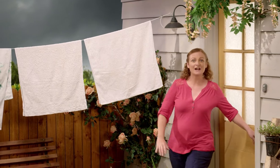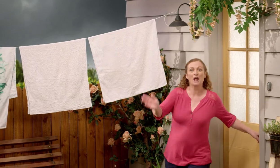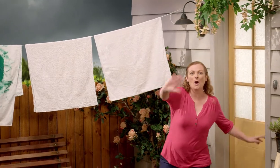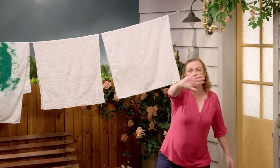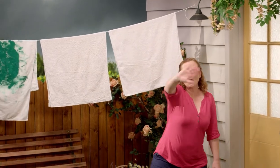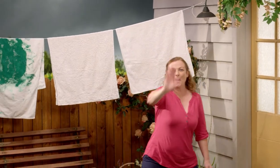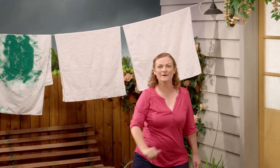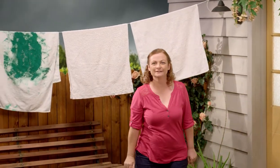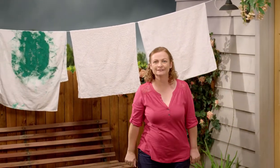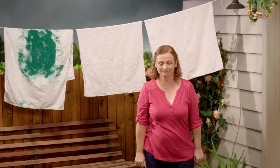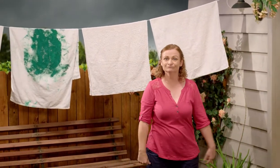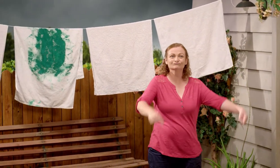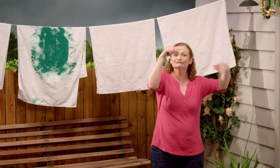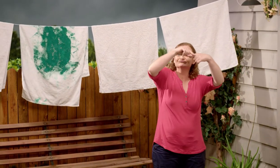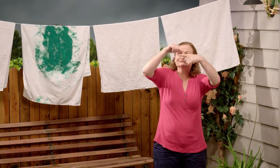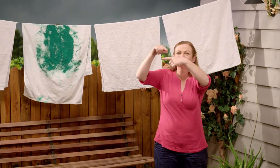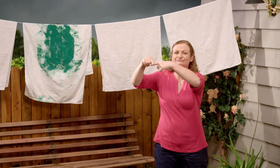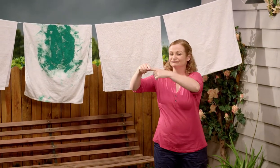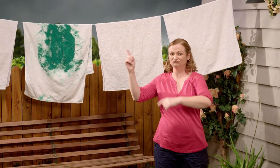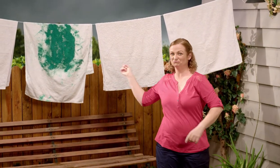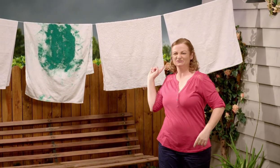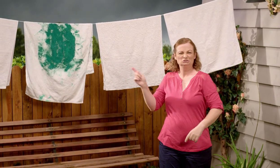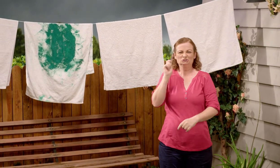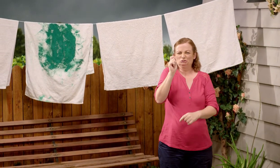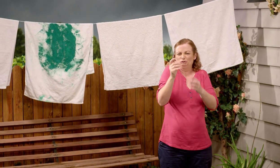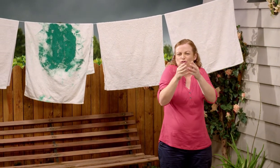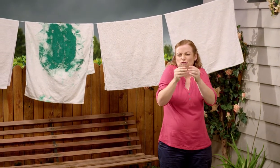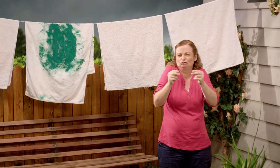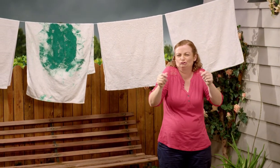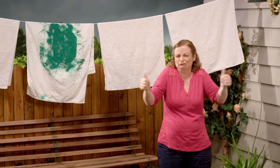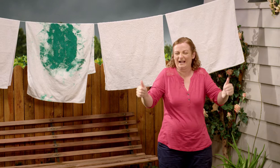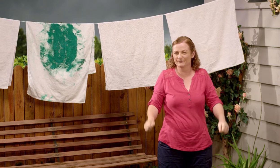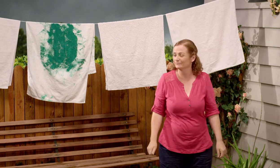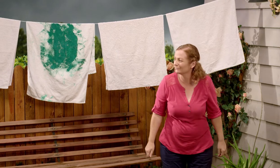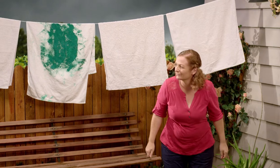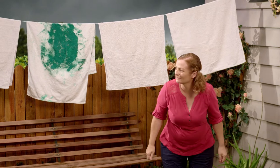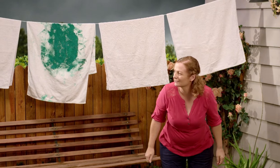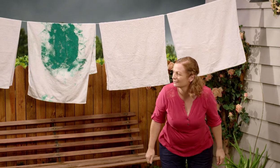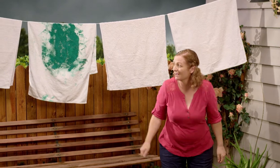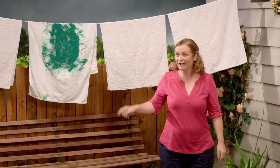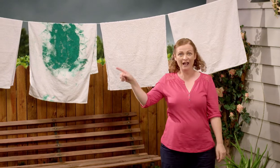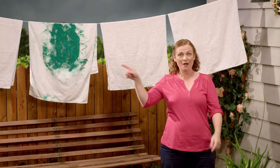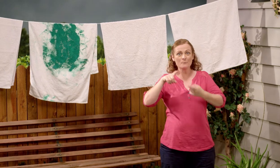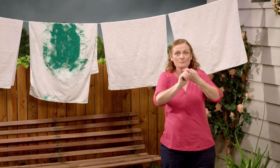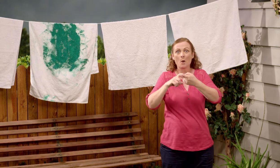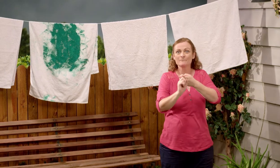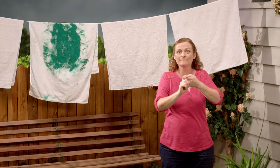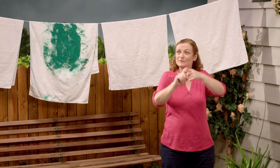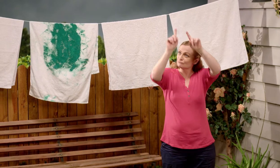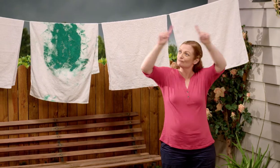Oh, hello everyone. My washing should almost be dry. Oh, look.